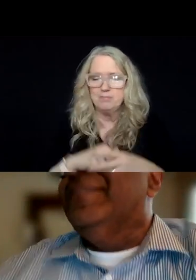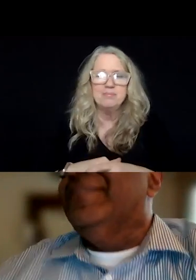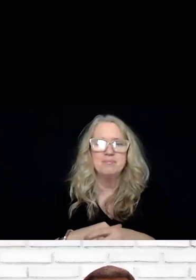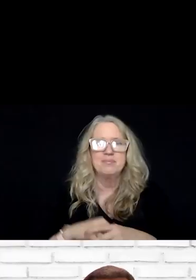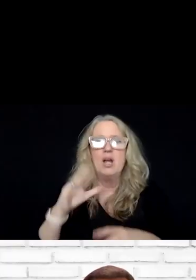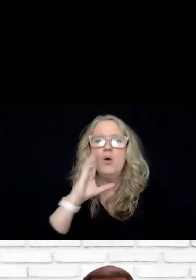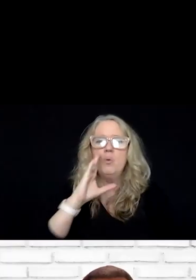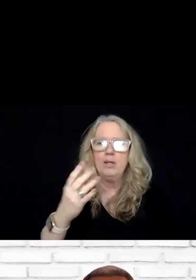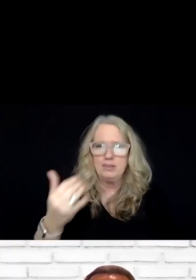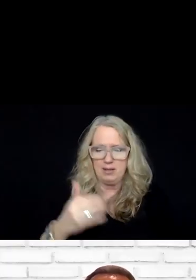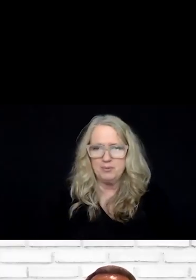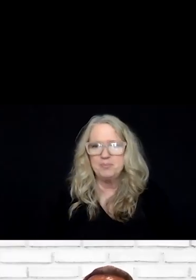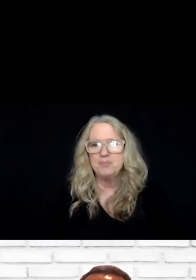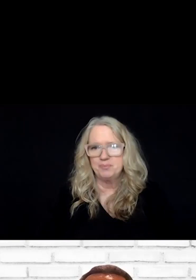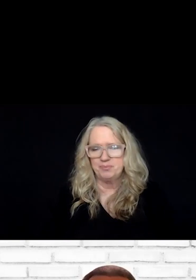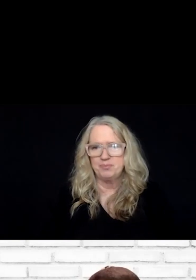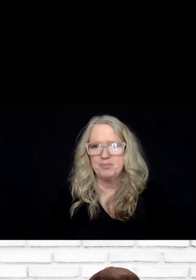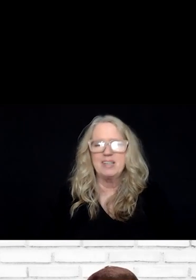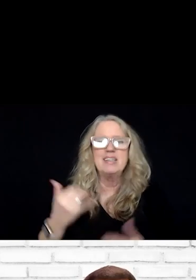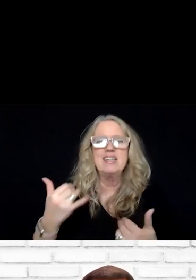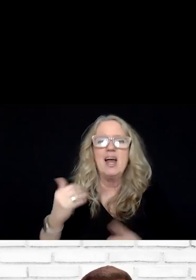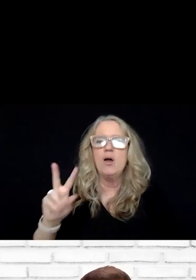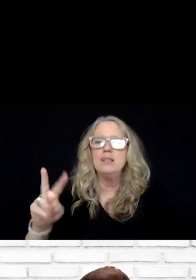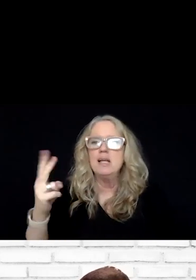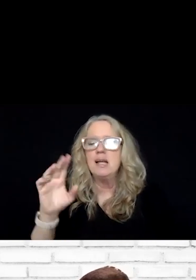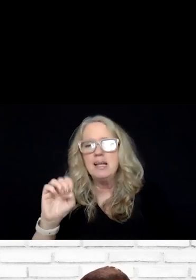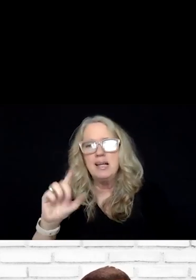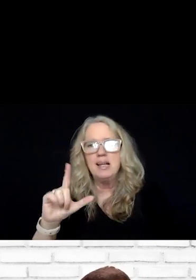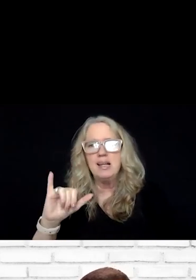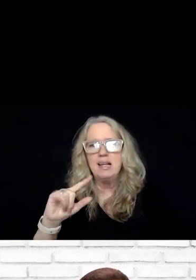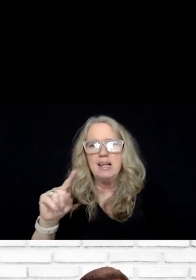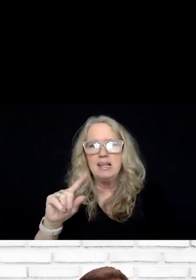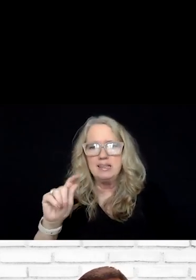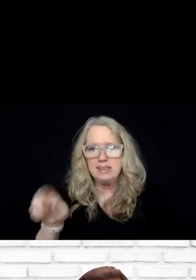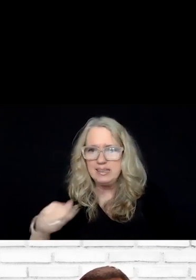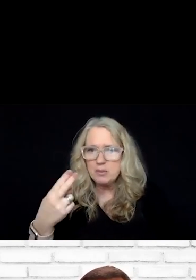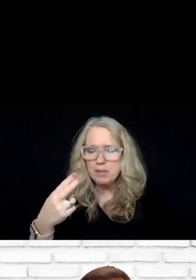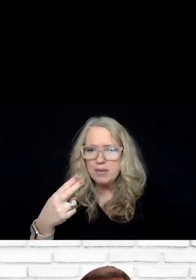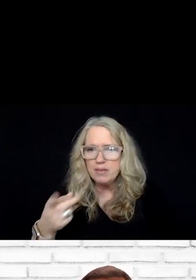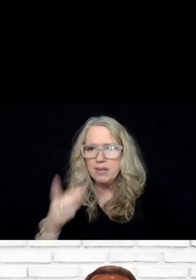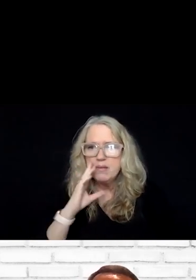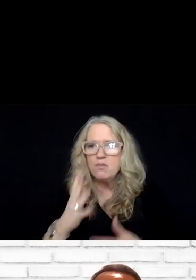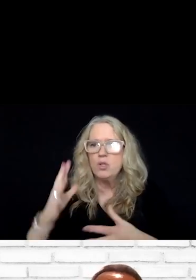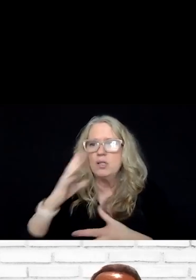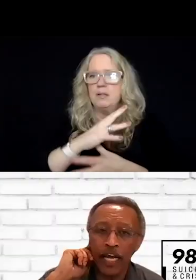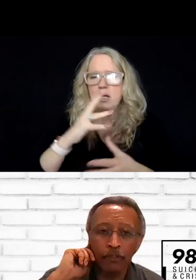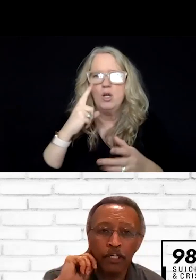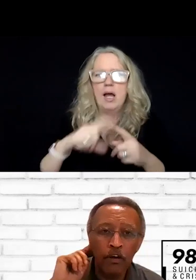I AM GOING TO MOVE TO OUR SECOND PERSON. ELIZABETH? OUR SENIOR ADVISOR HERE AT NASMHPD.